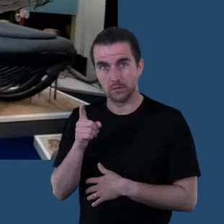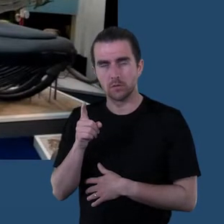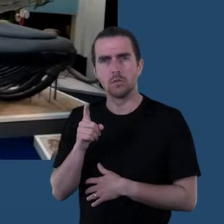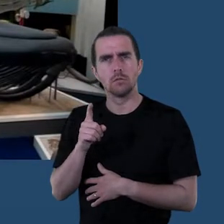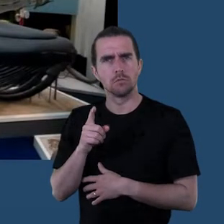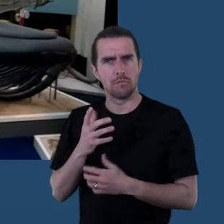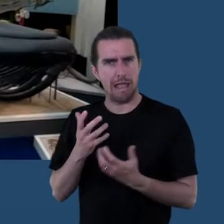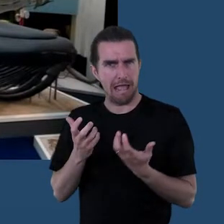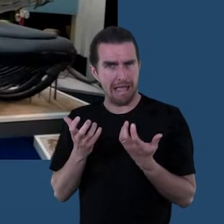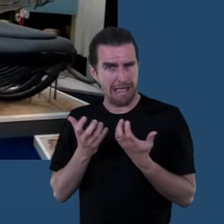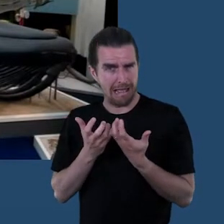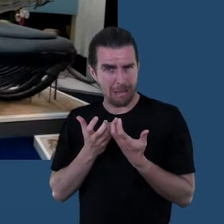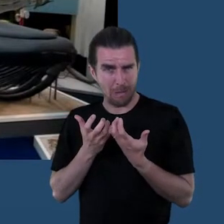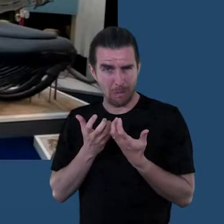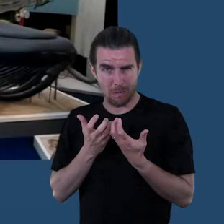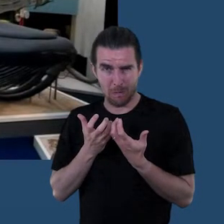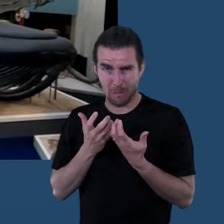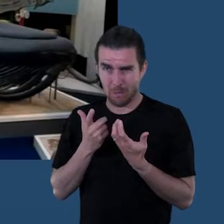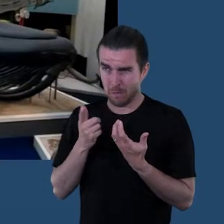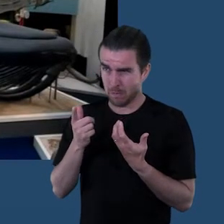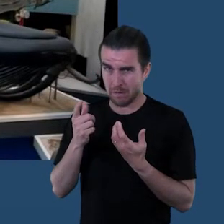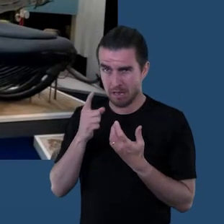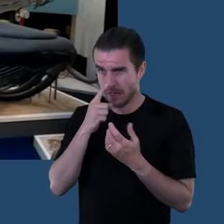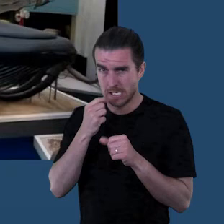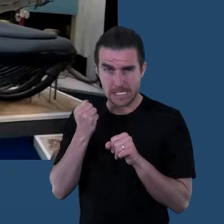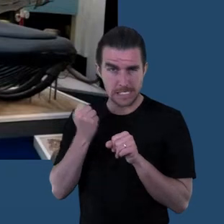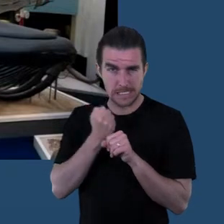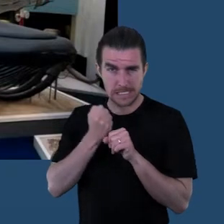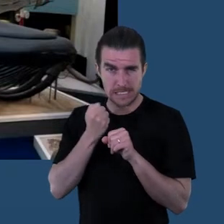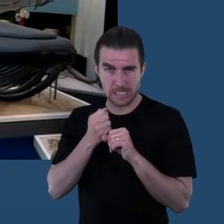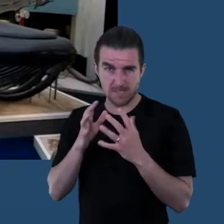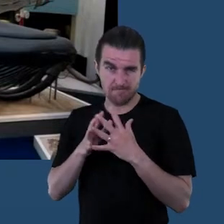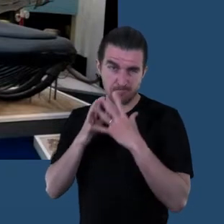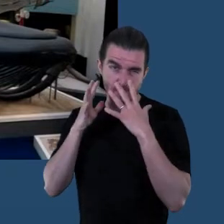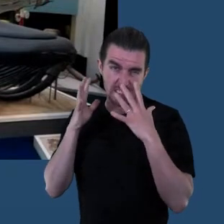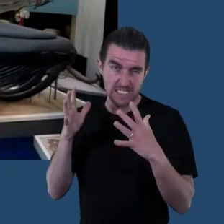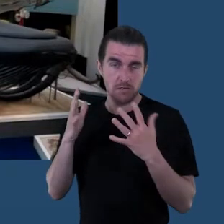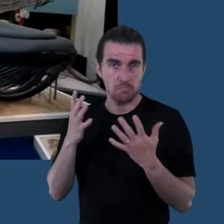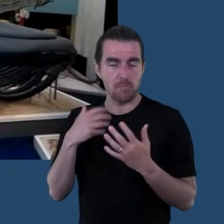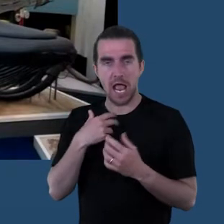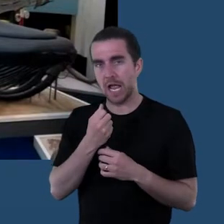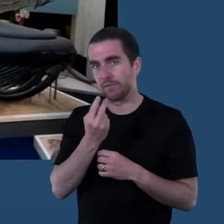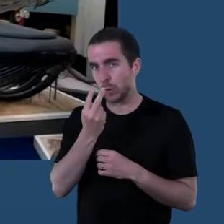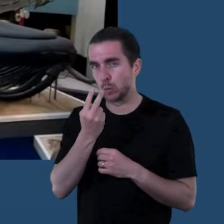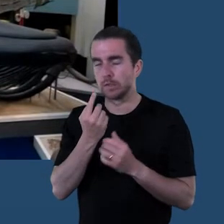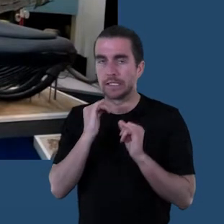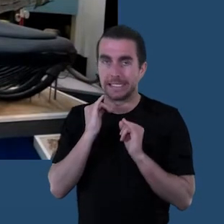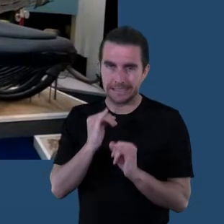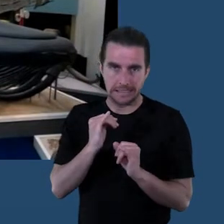And just the question of how on earth did something like that get built Because you've got, I guess two issues.